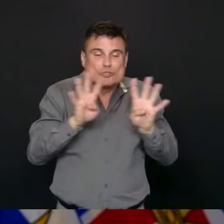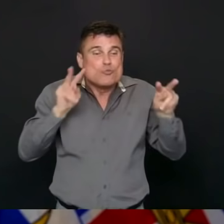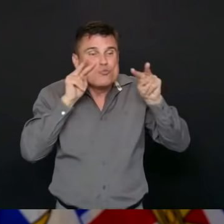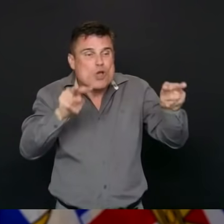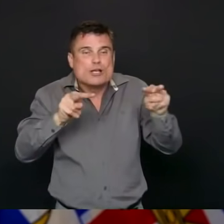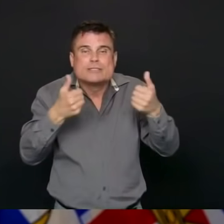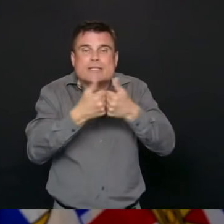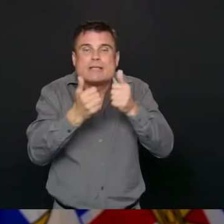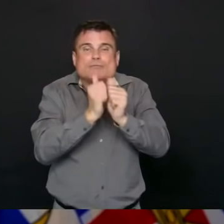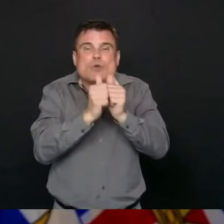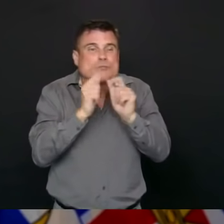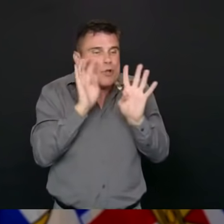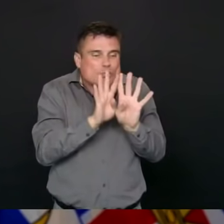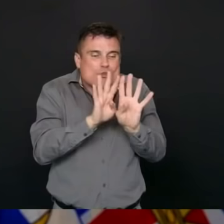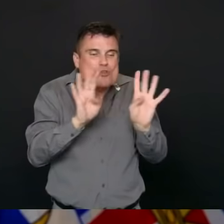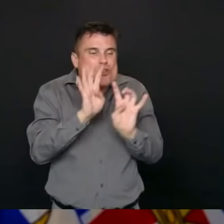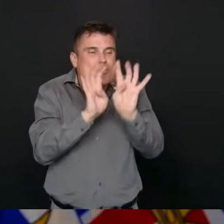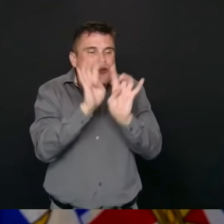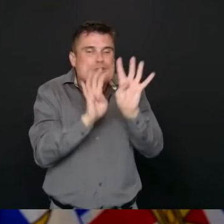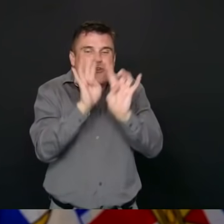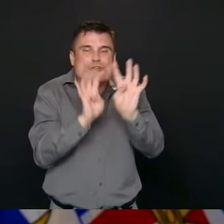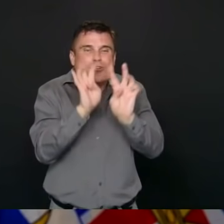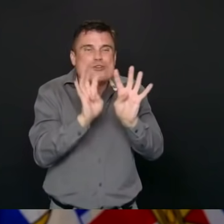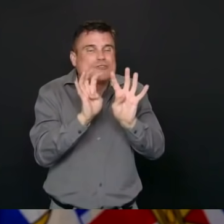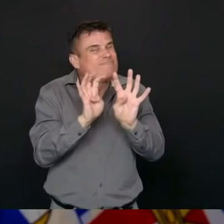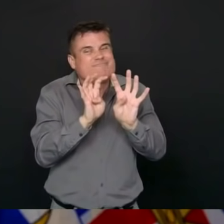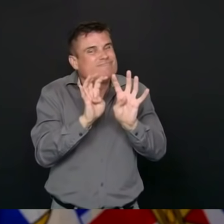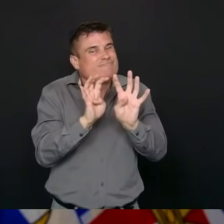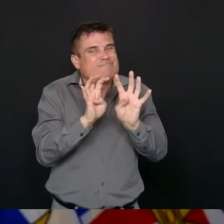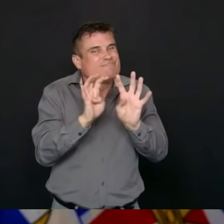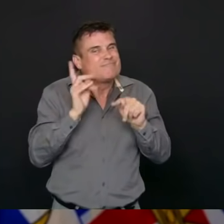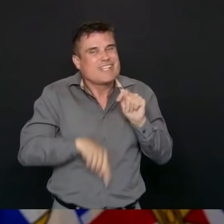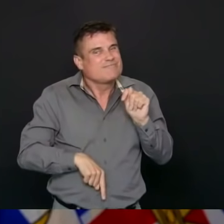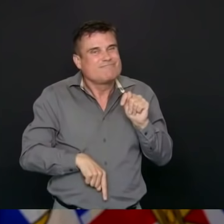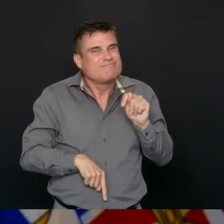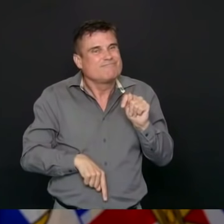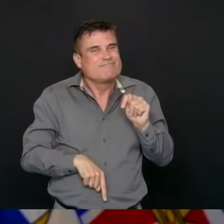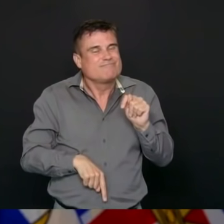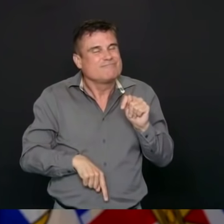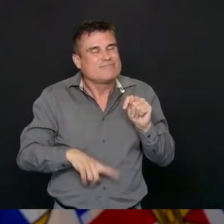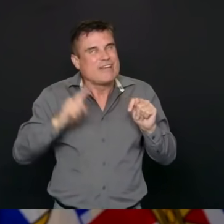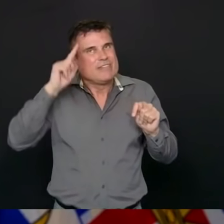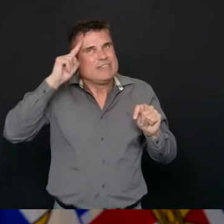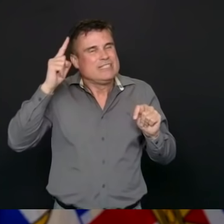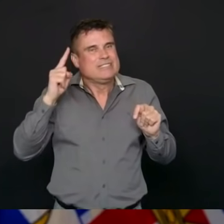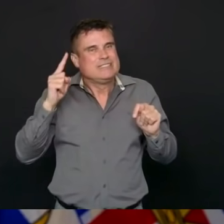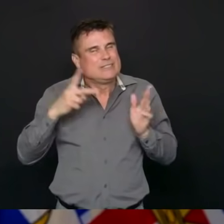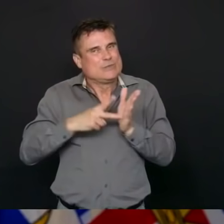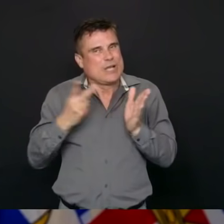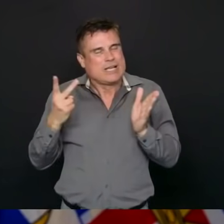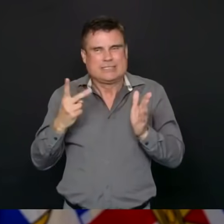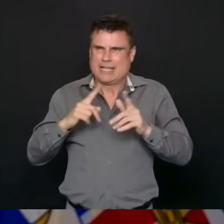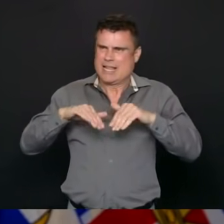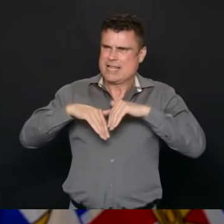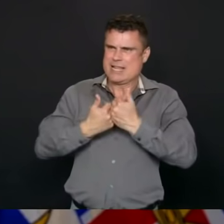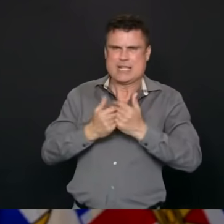from each other. Those types of things, we are working with the sports associations nationally